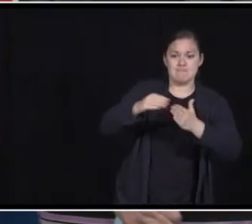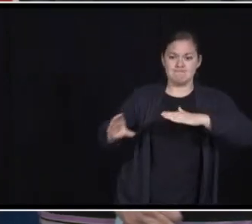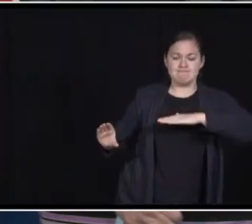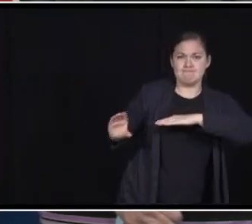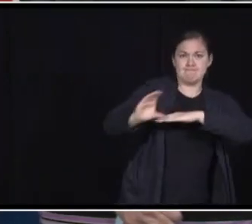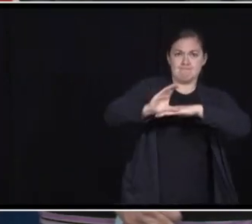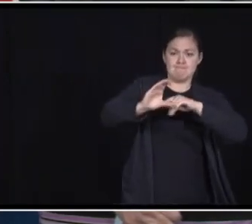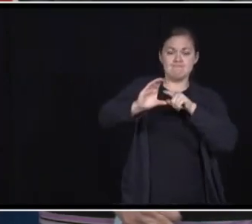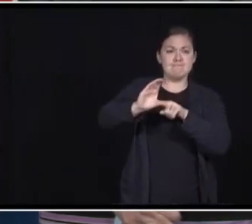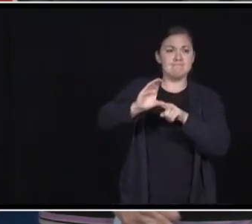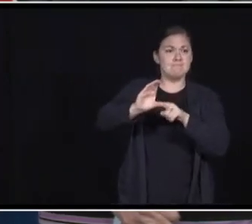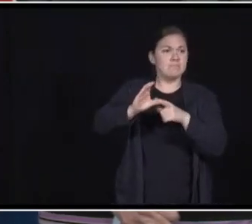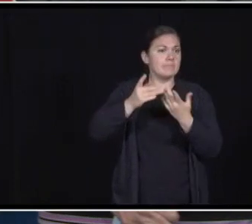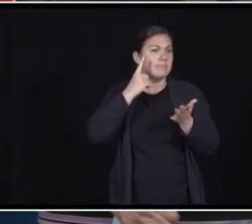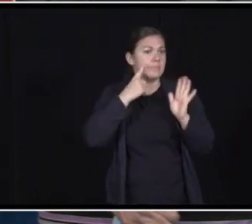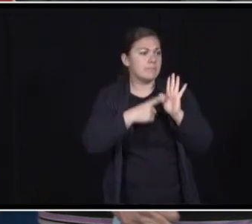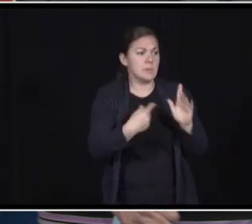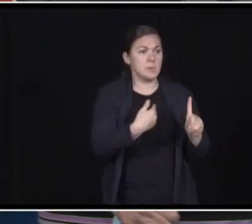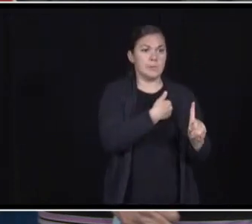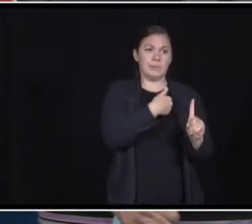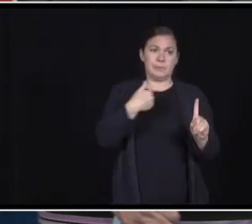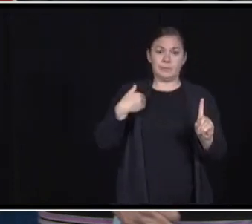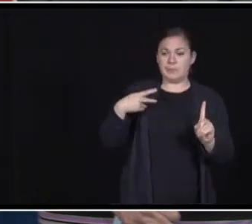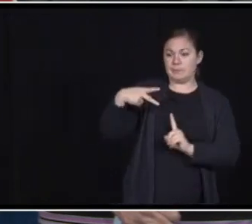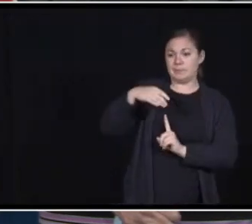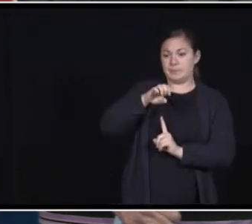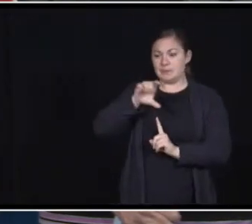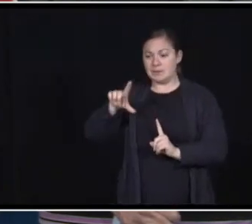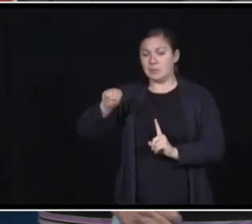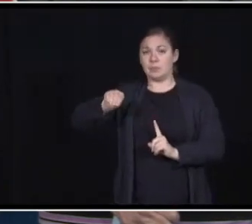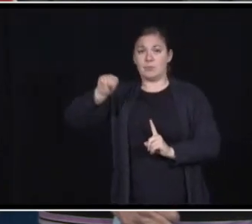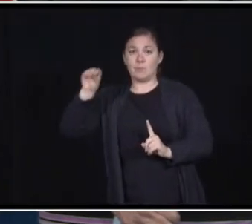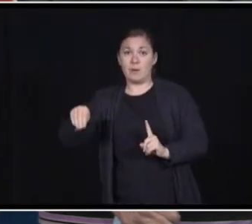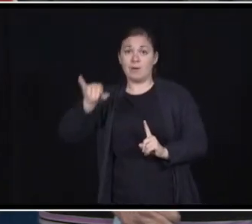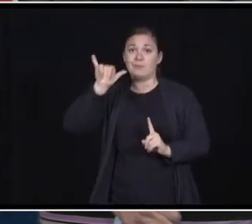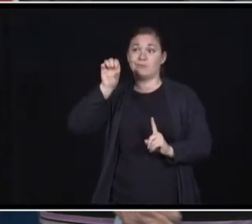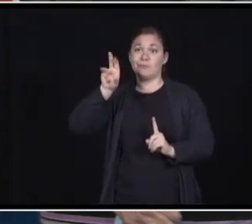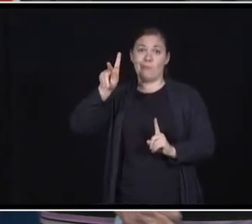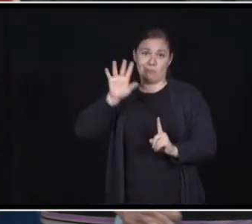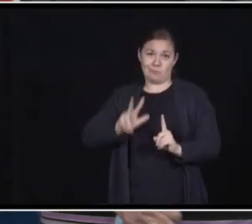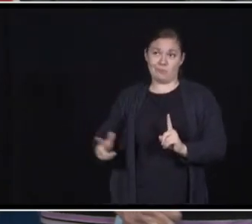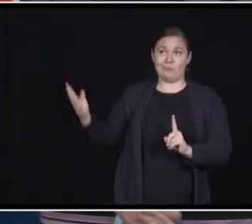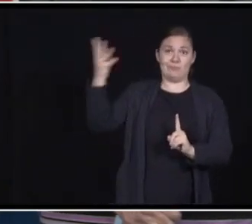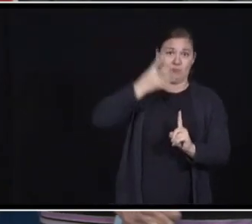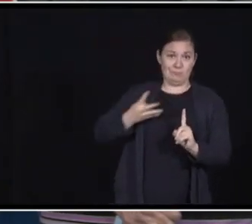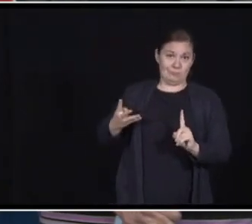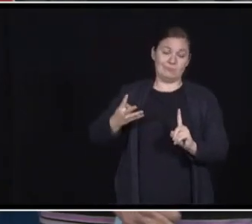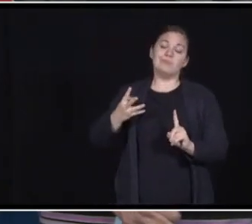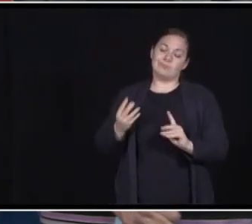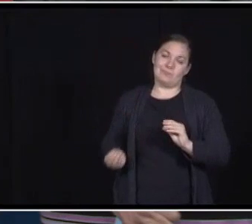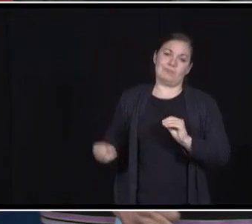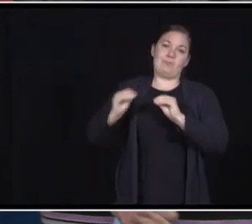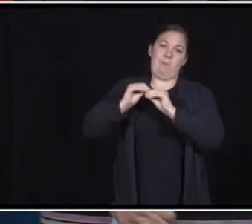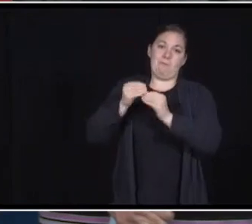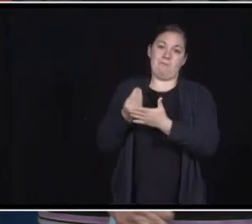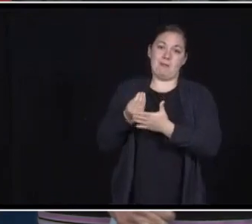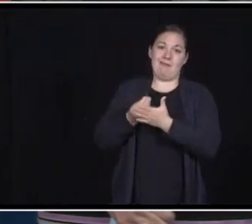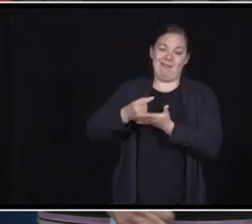This province is ready. To strengthen safety in those targeted schools and for that reason, our government is acting in